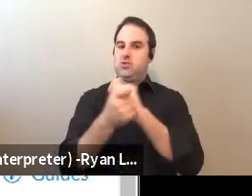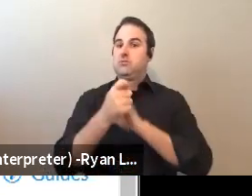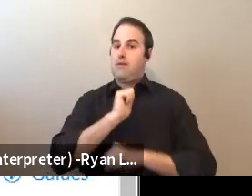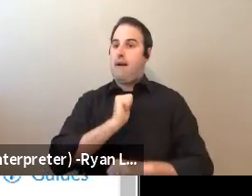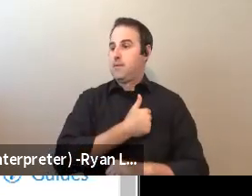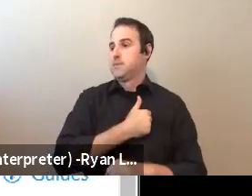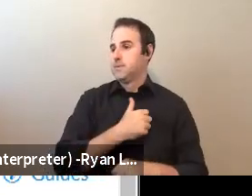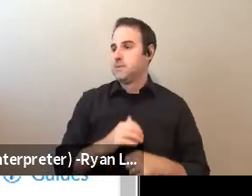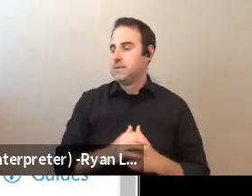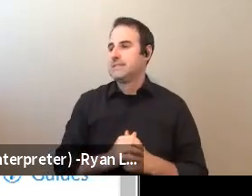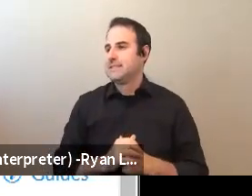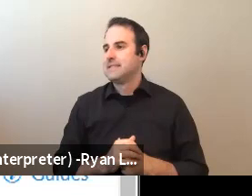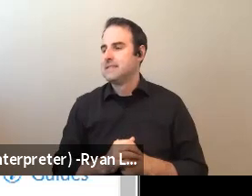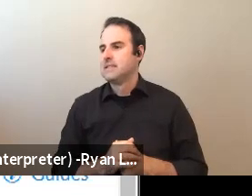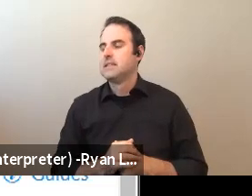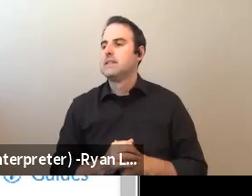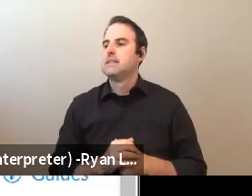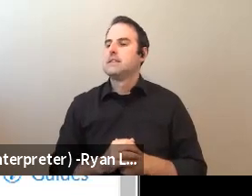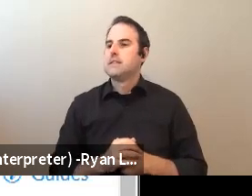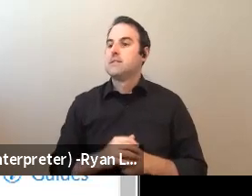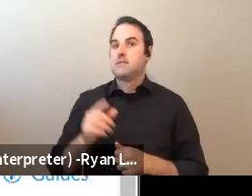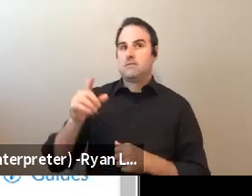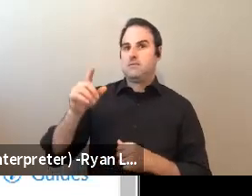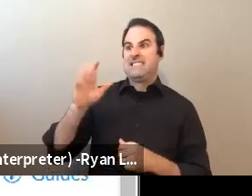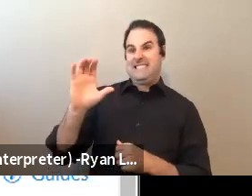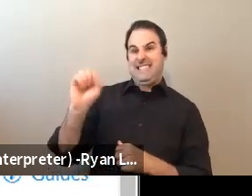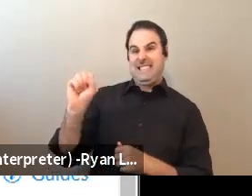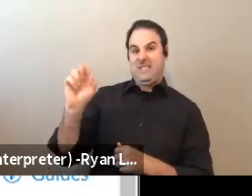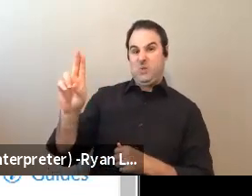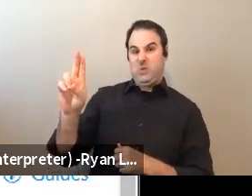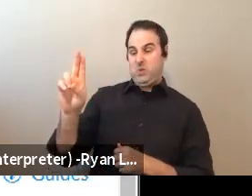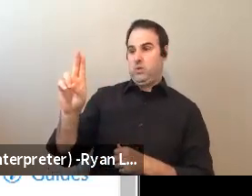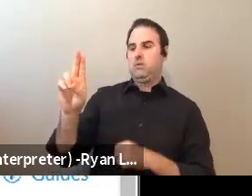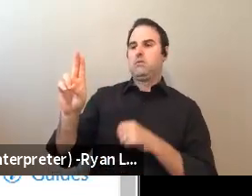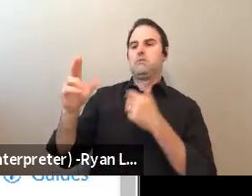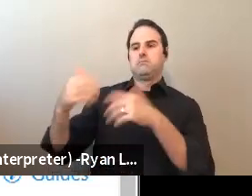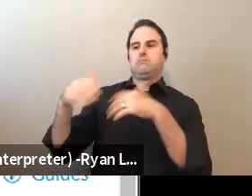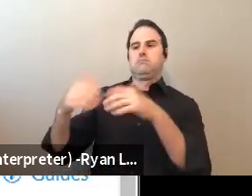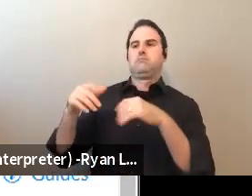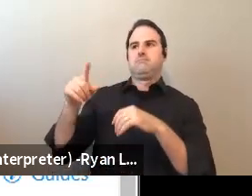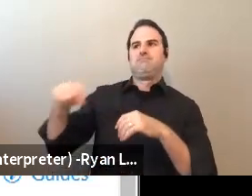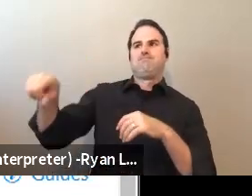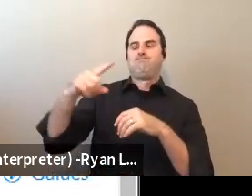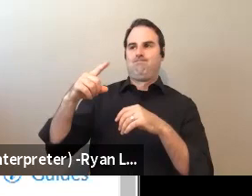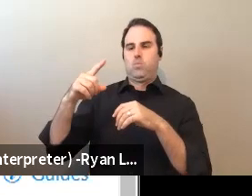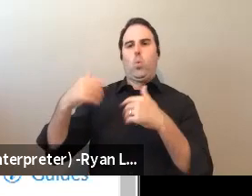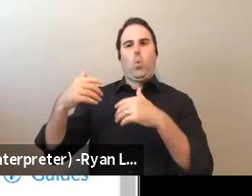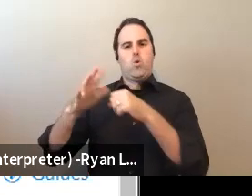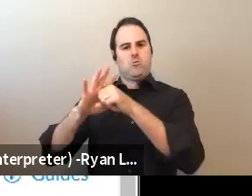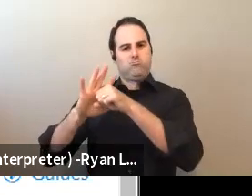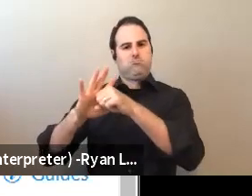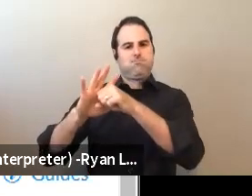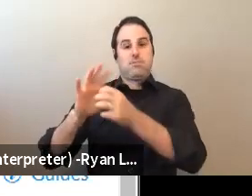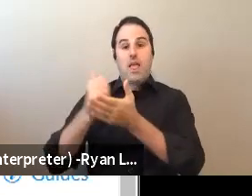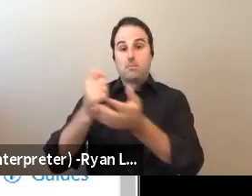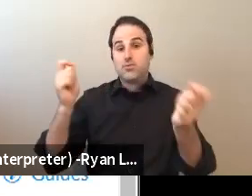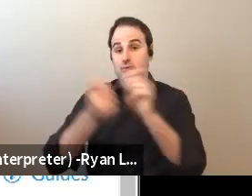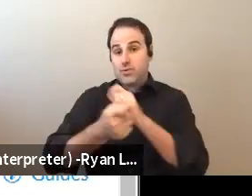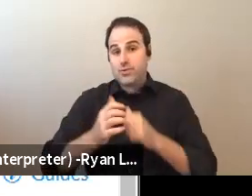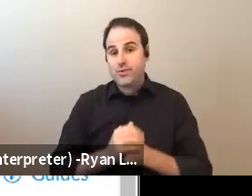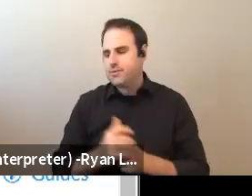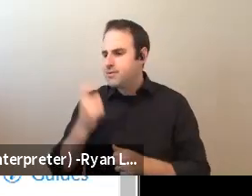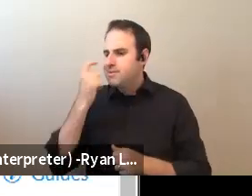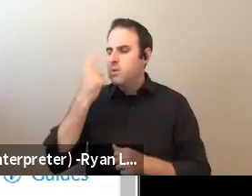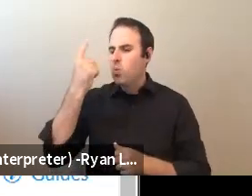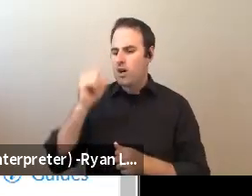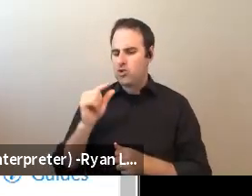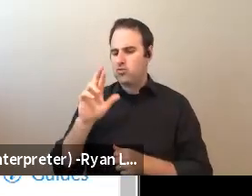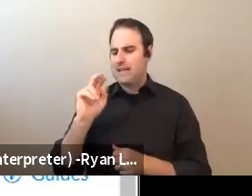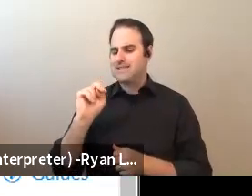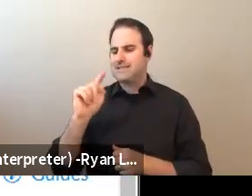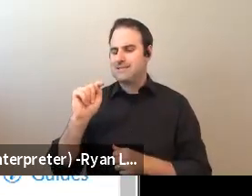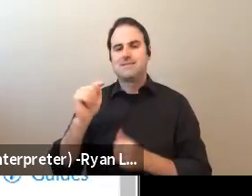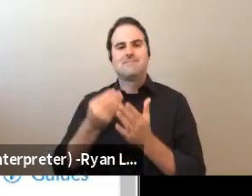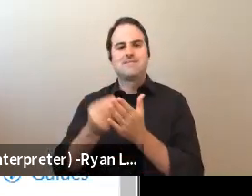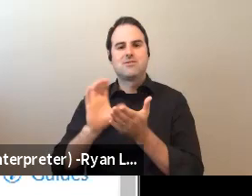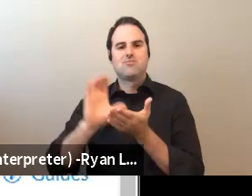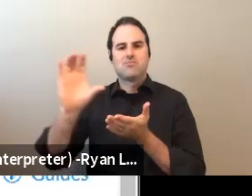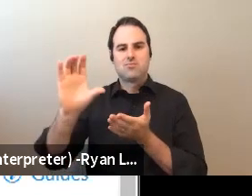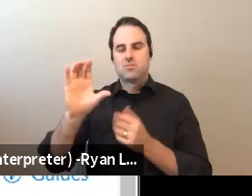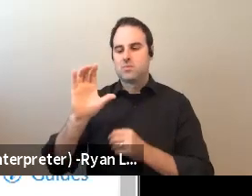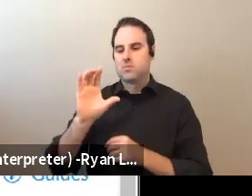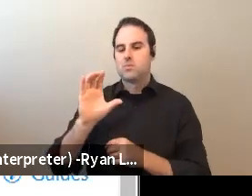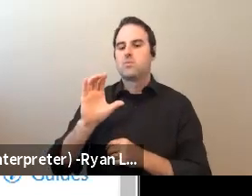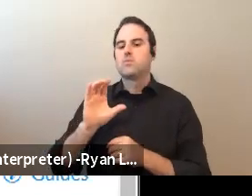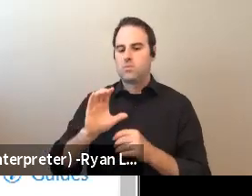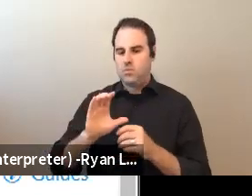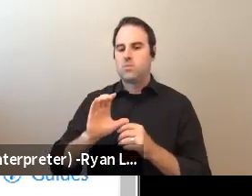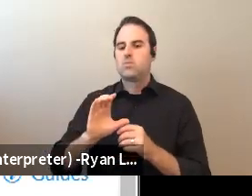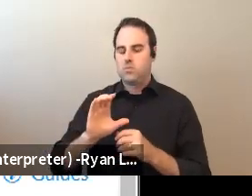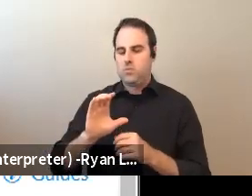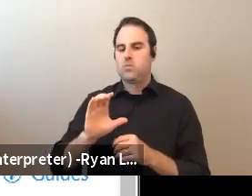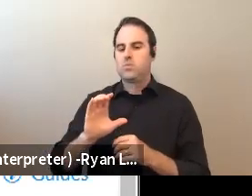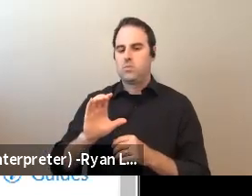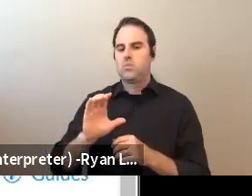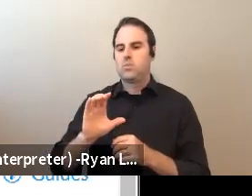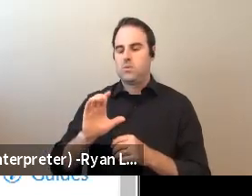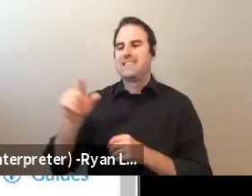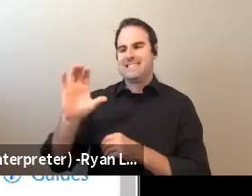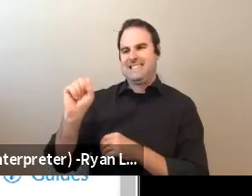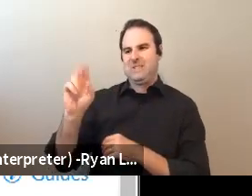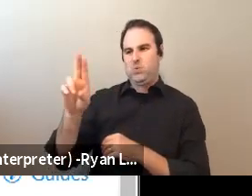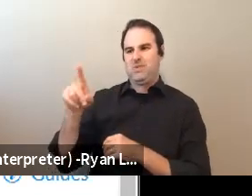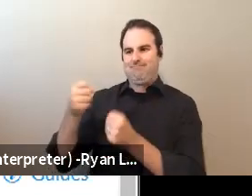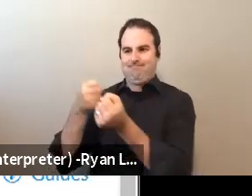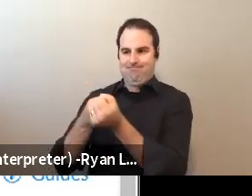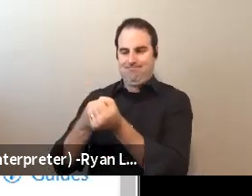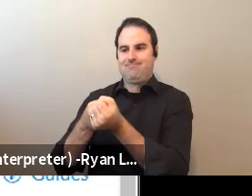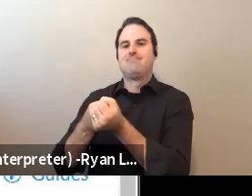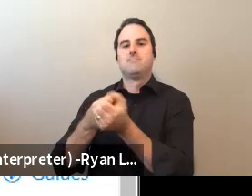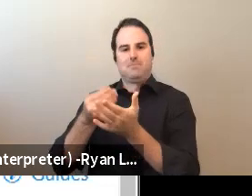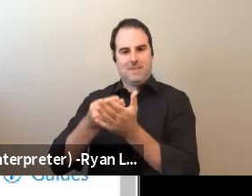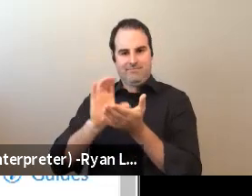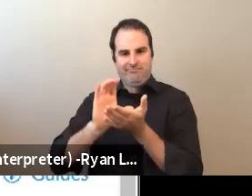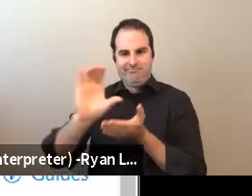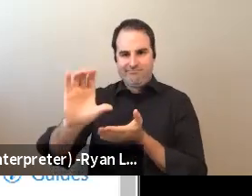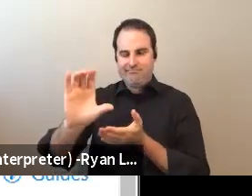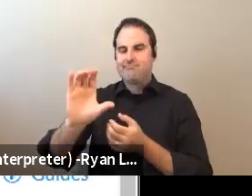Sally Potter: And and especially by the CSU us. I feel have been really instrumental. There was a recent grant that called the cool for Ed grant that was basically done by the CSU us. And so they so I feel like they might be moving in that direction.